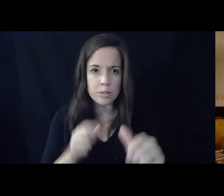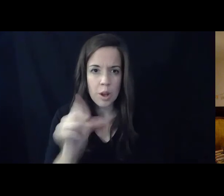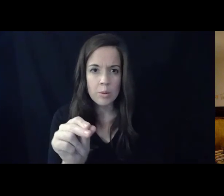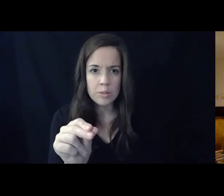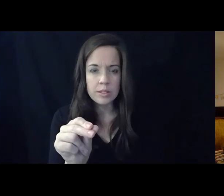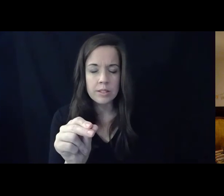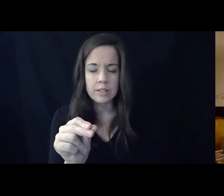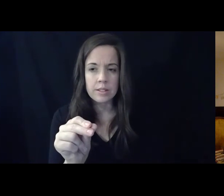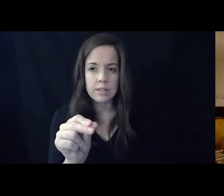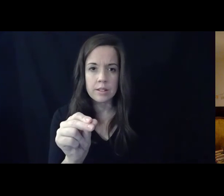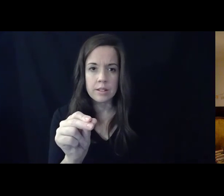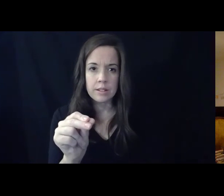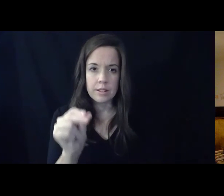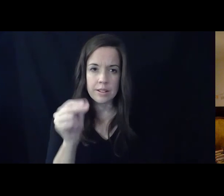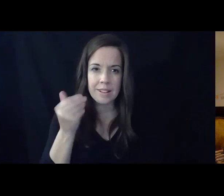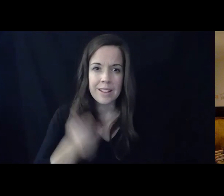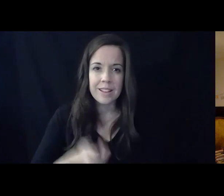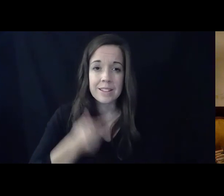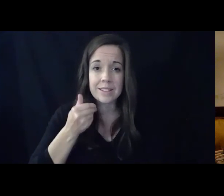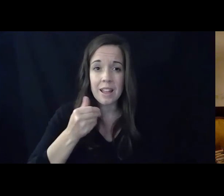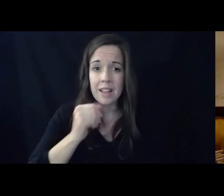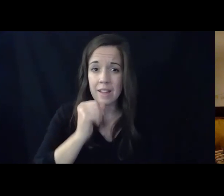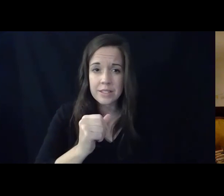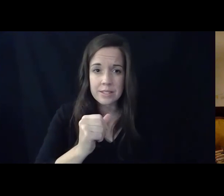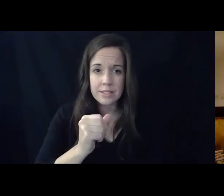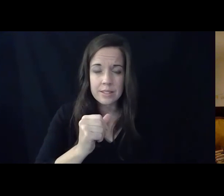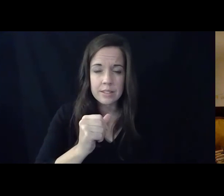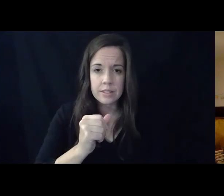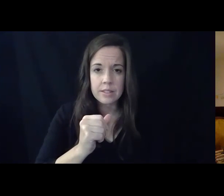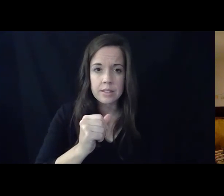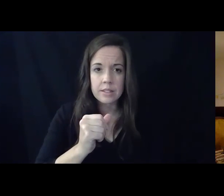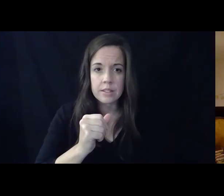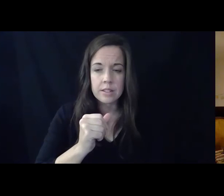And I haven’t done, this the gravamen, the grave